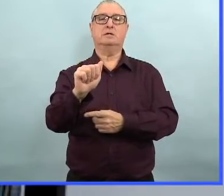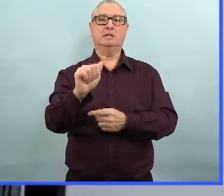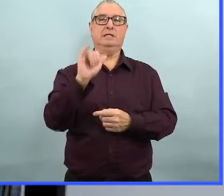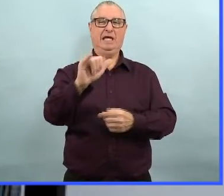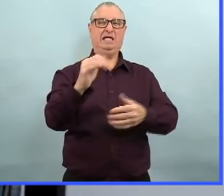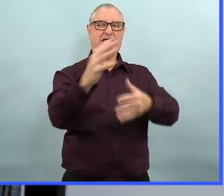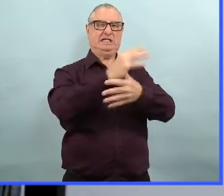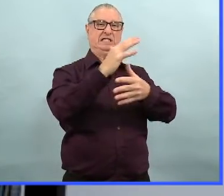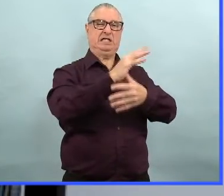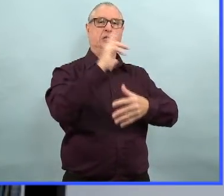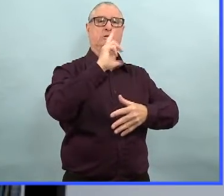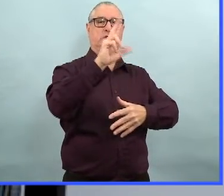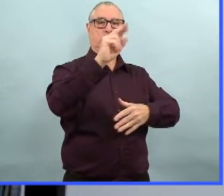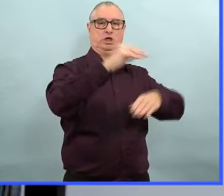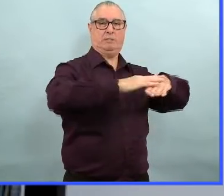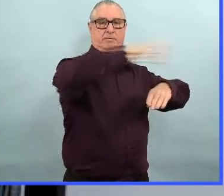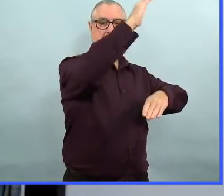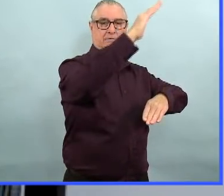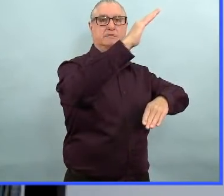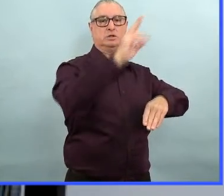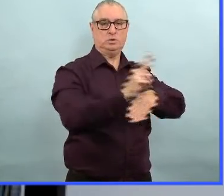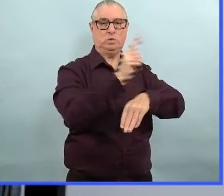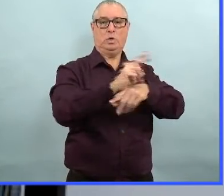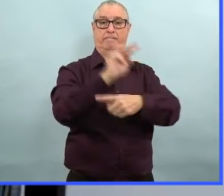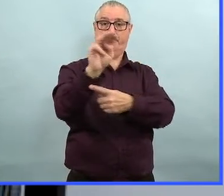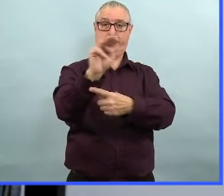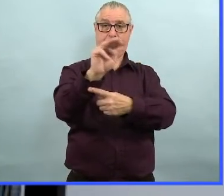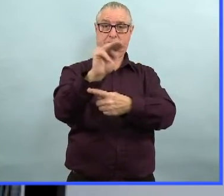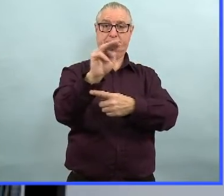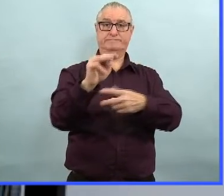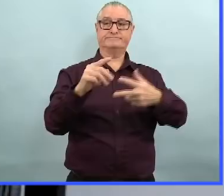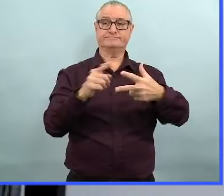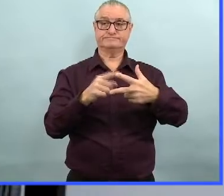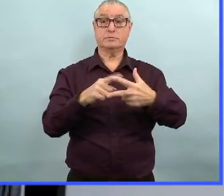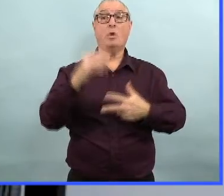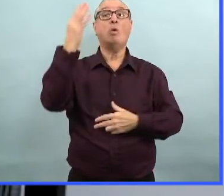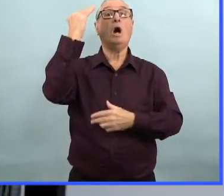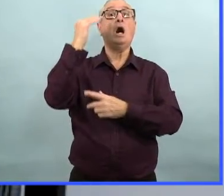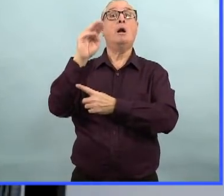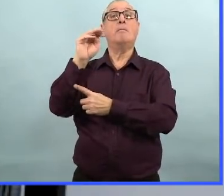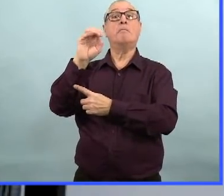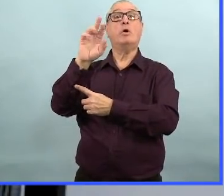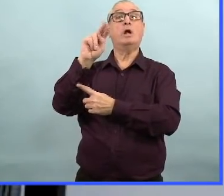minimize the risk of myocarditis and pericarditis for this younger age group while maximizing the